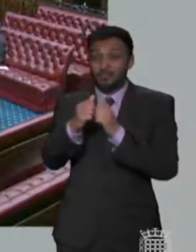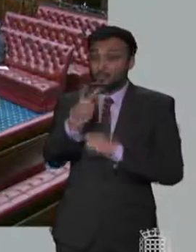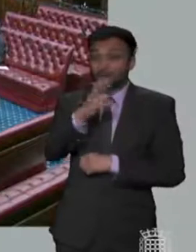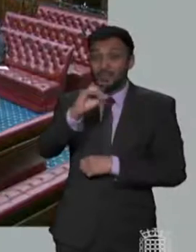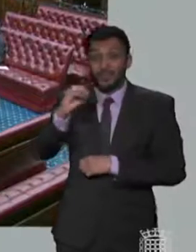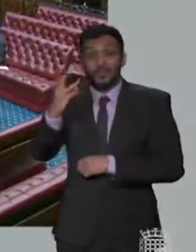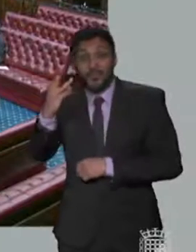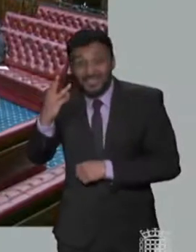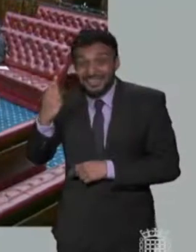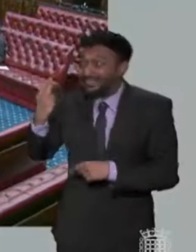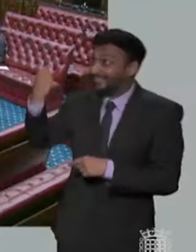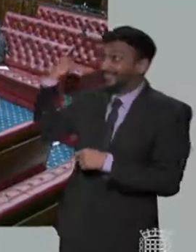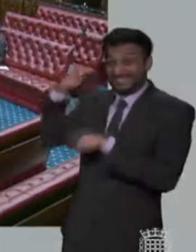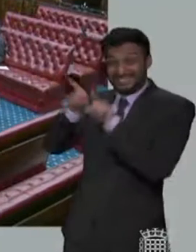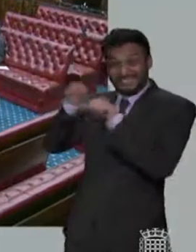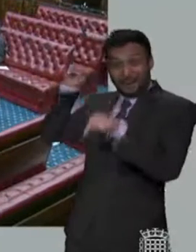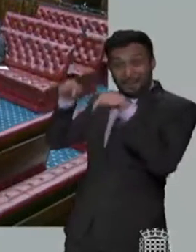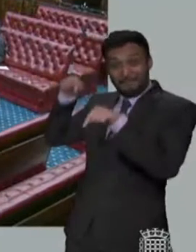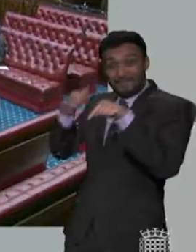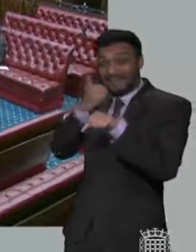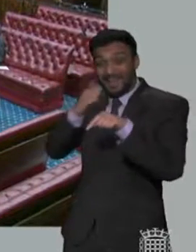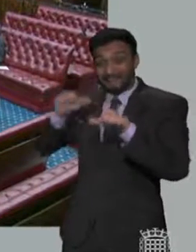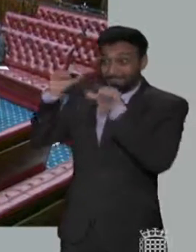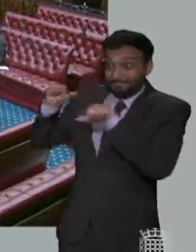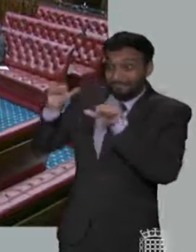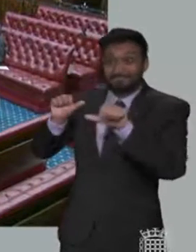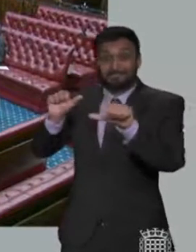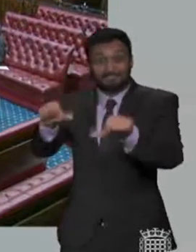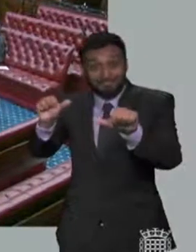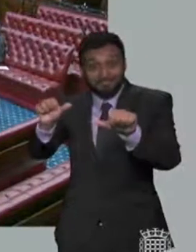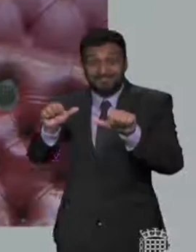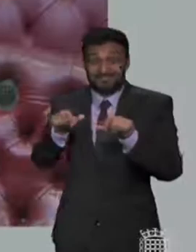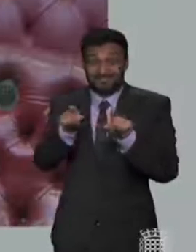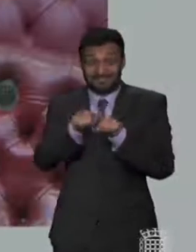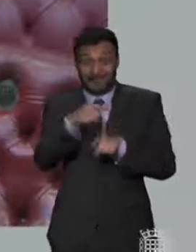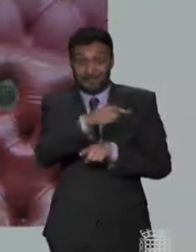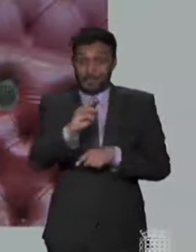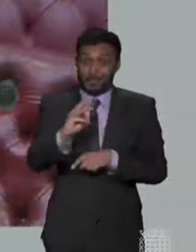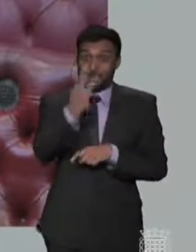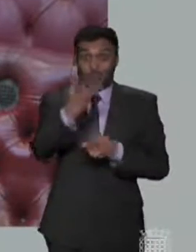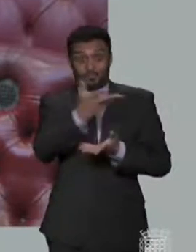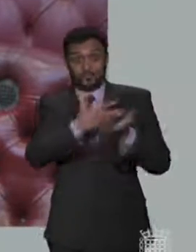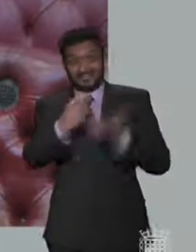backed the proposed legislation at its report stage and third reading in another place and